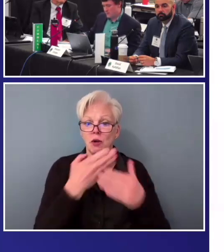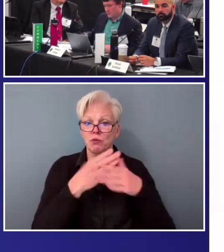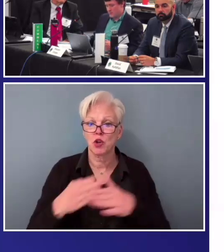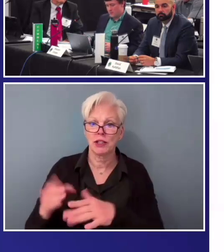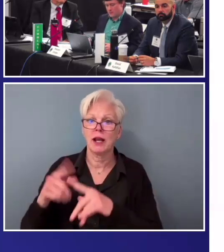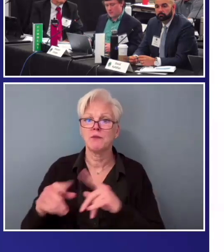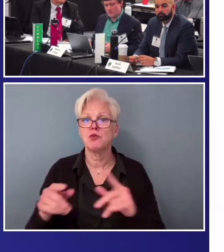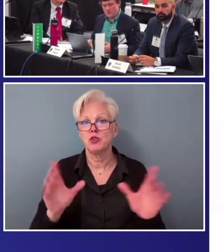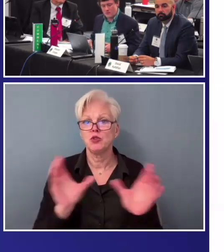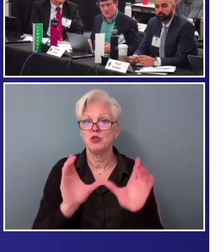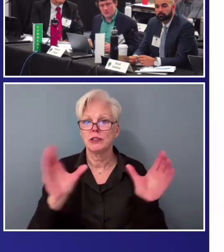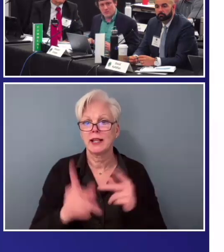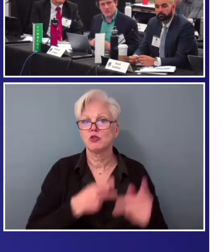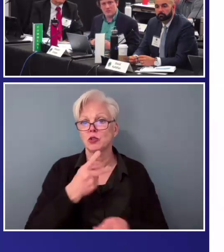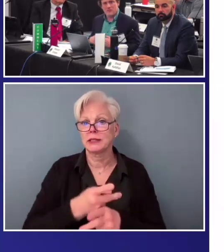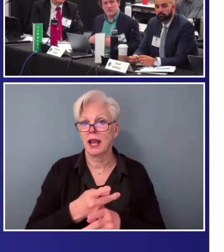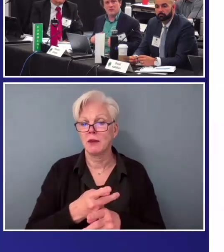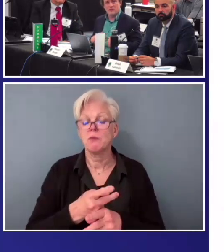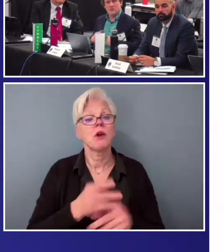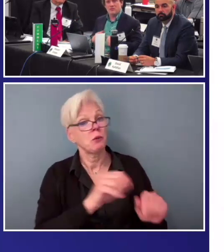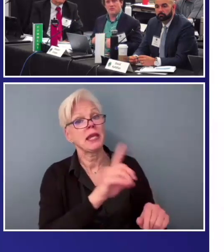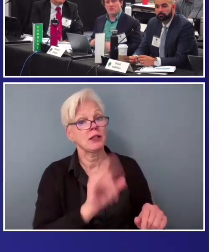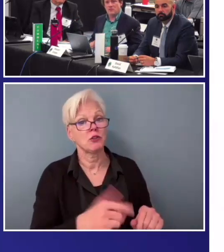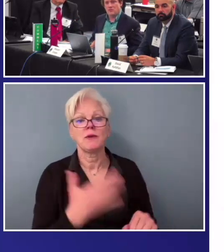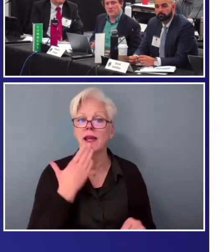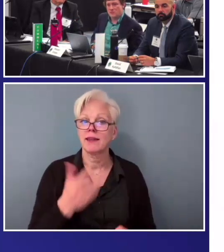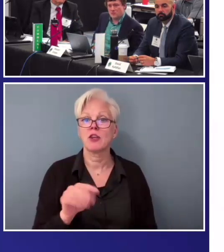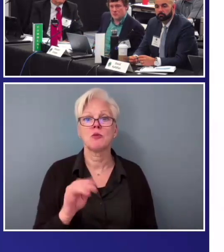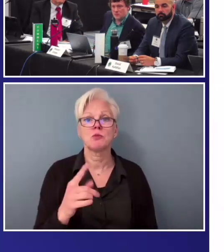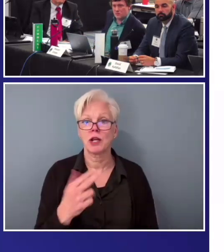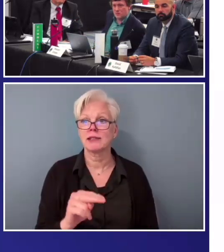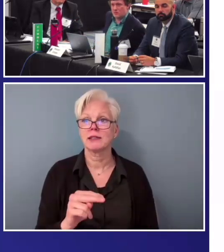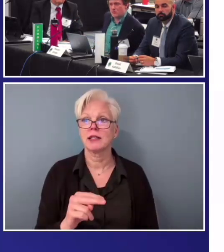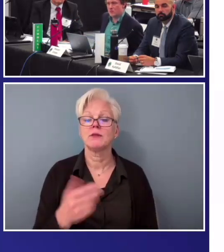Thank you, Preston. Let's move to Tamar.